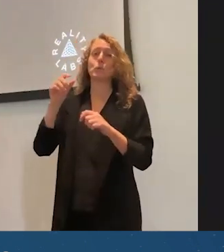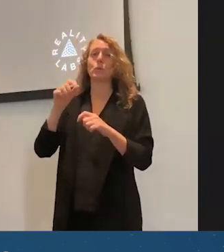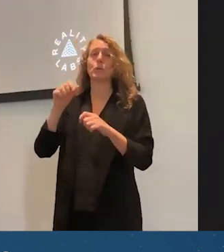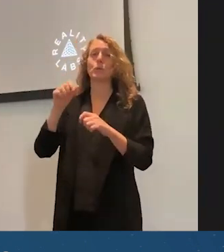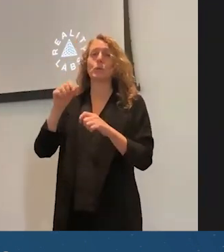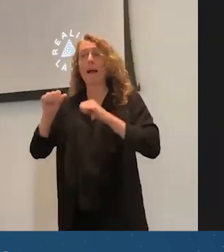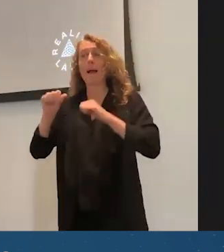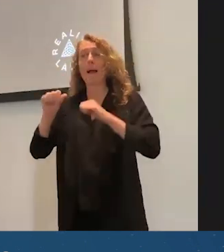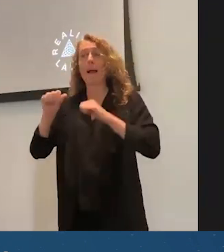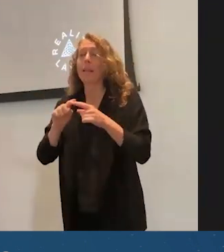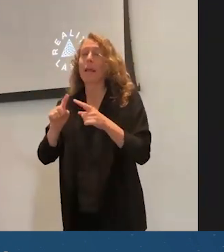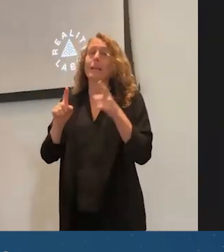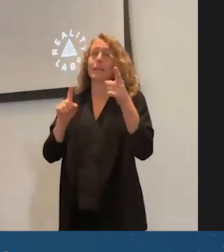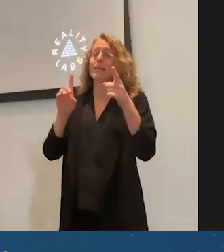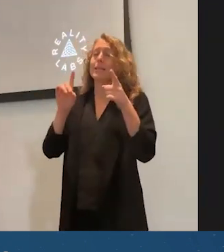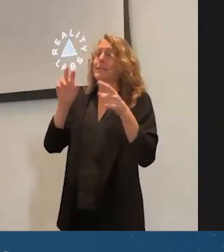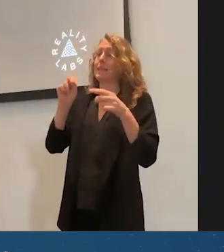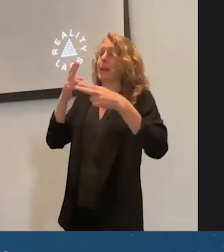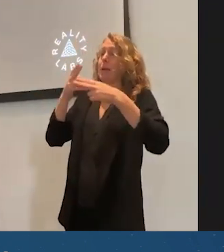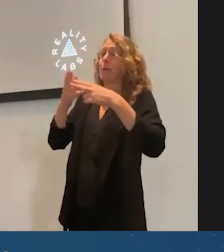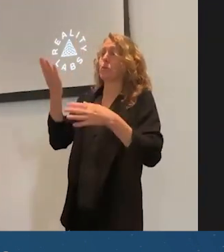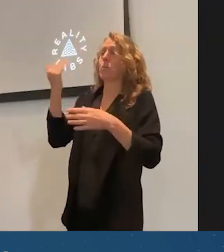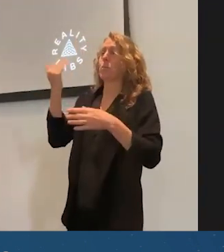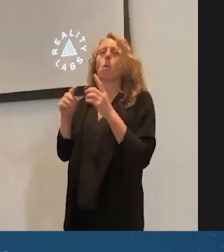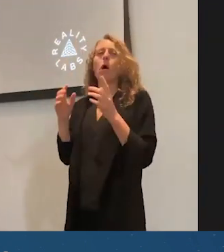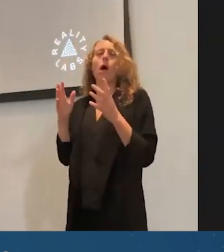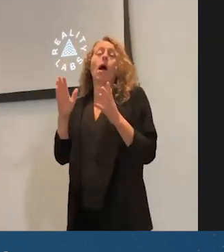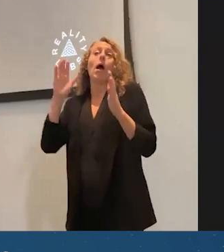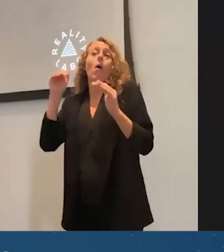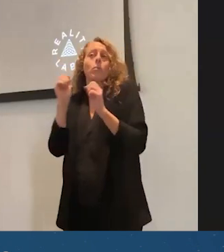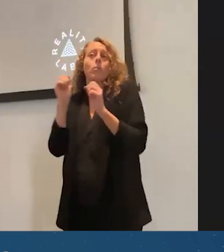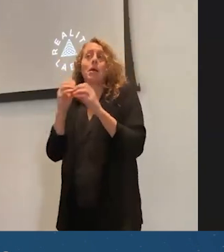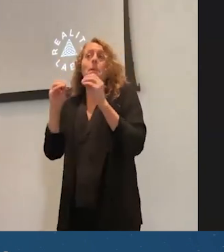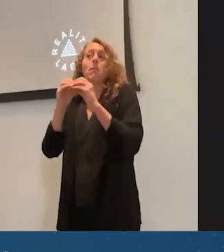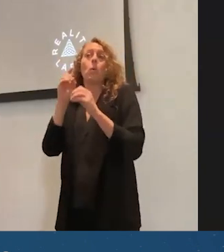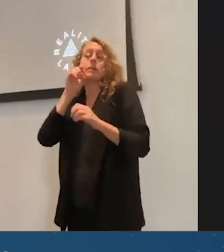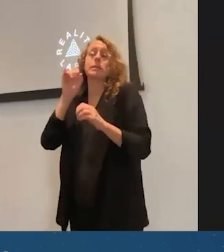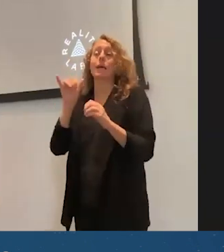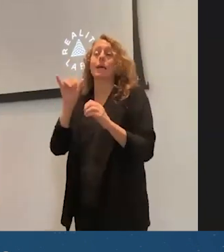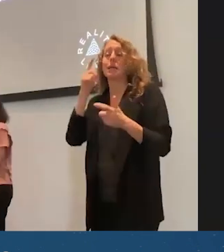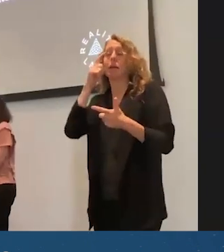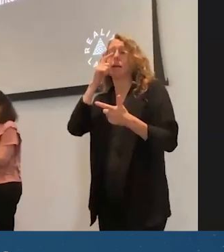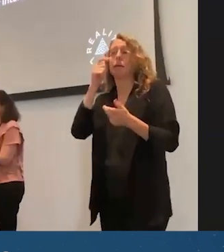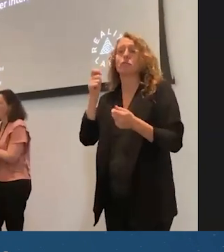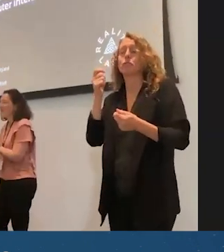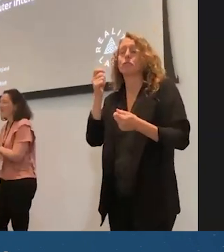hope I can make it even more sexy and exciting for you guys, so it's engaging.